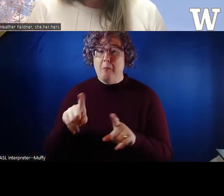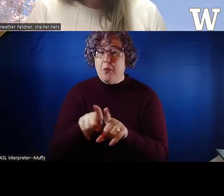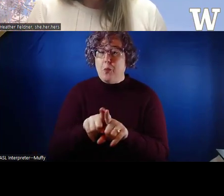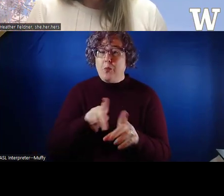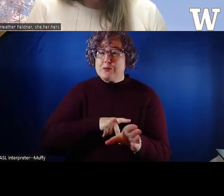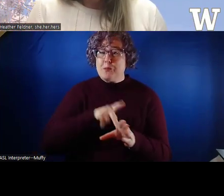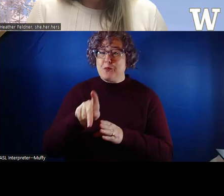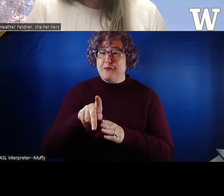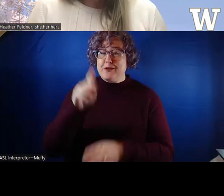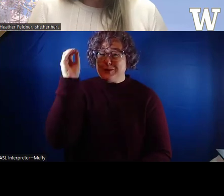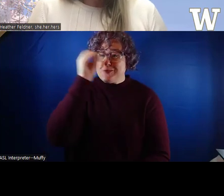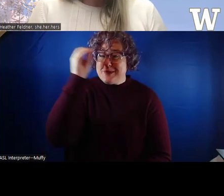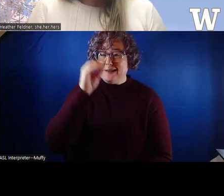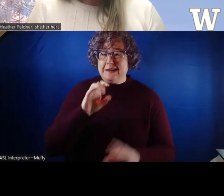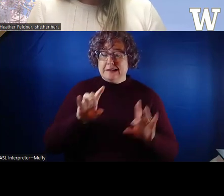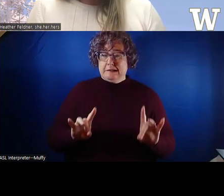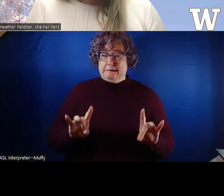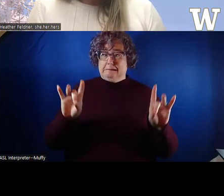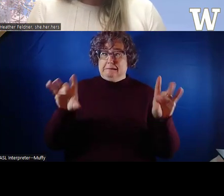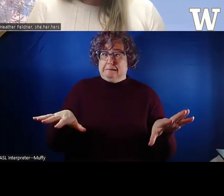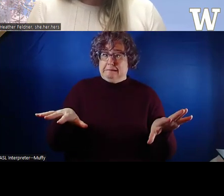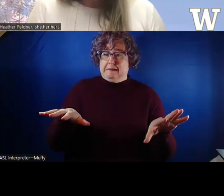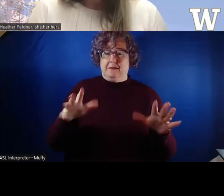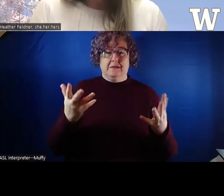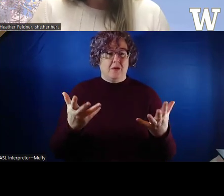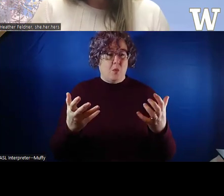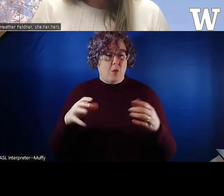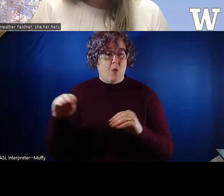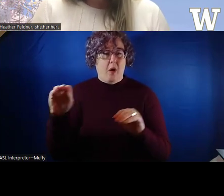you know, opinion in terms of, you know, we want mobility to be...